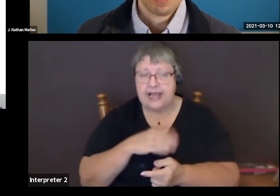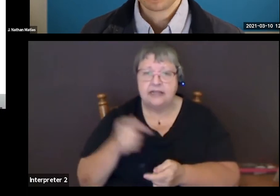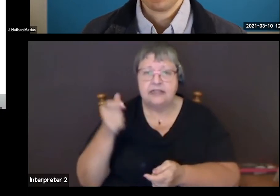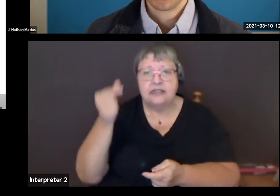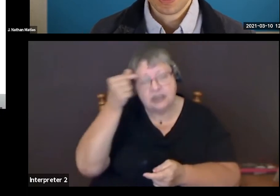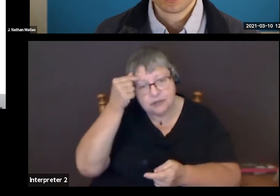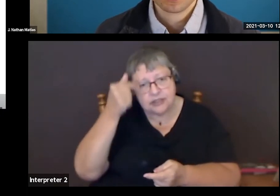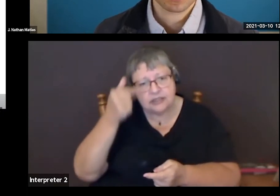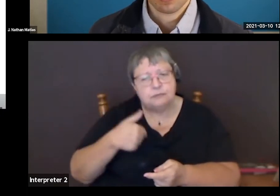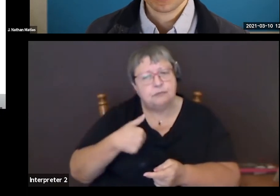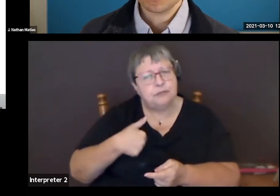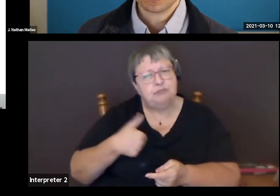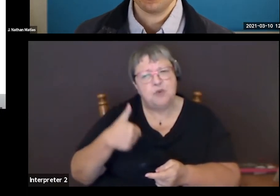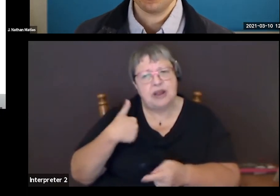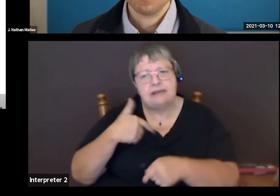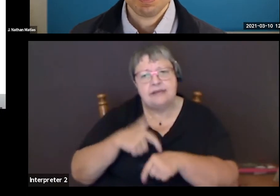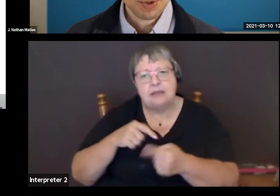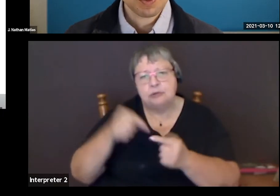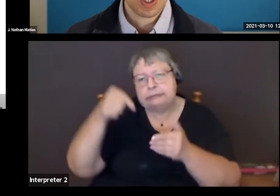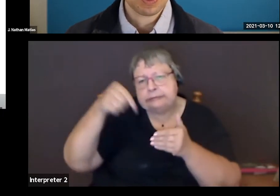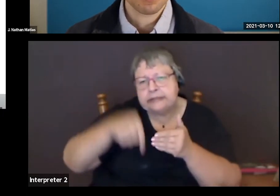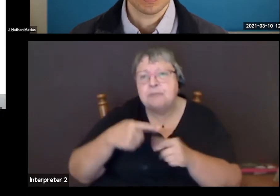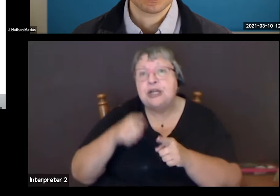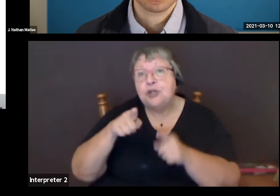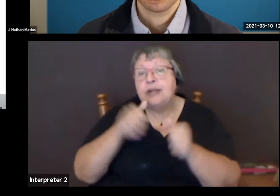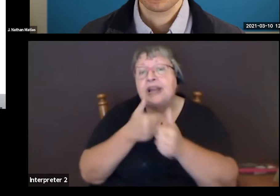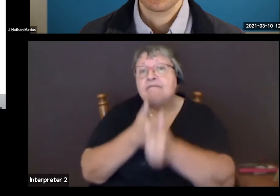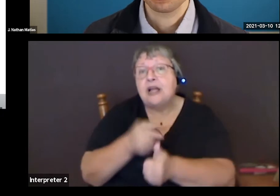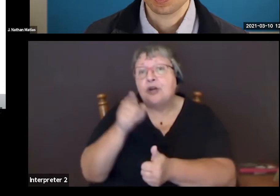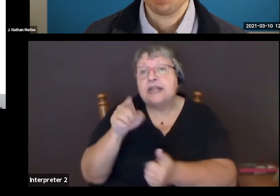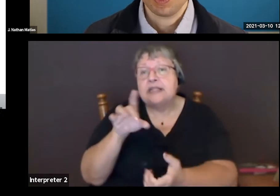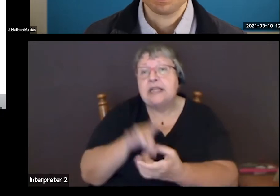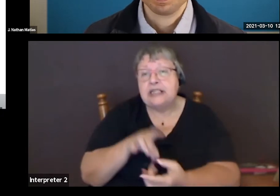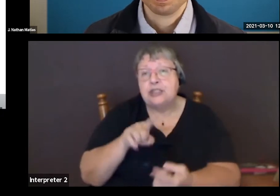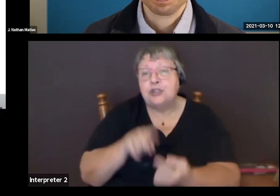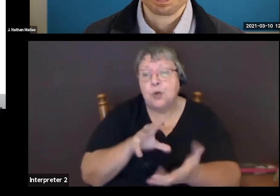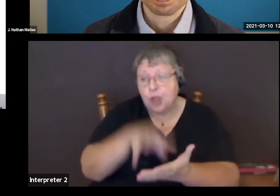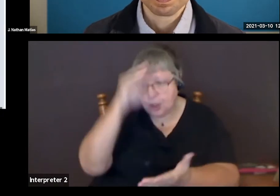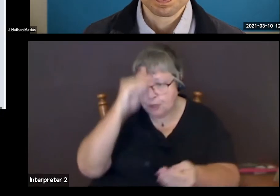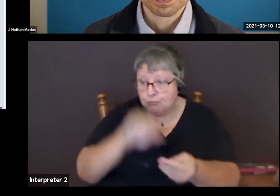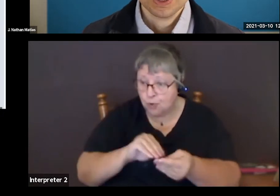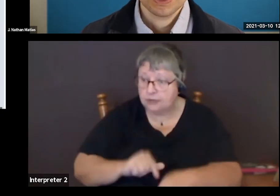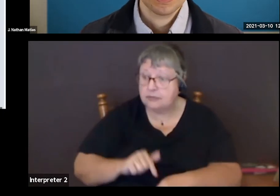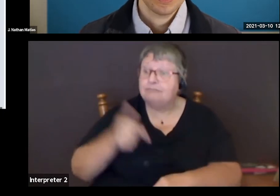I won't have time today to go into detail on that, but you can follow these links to learn more.